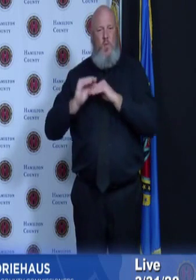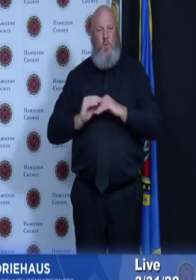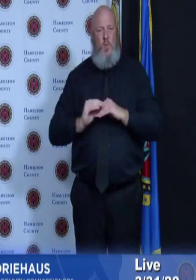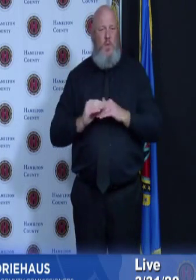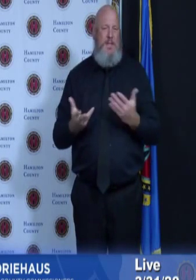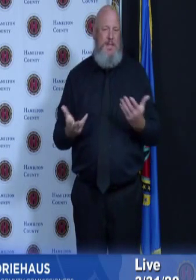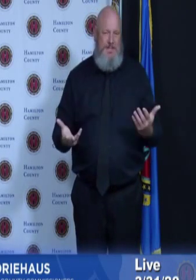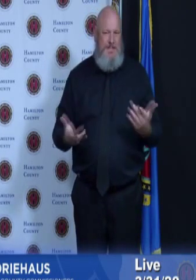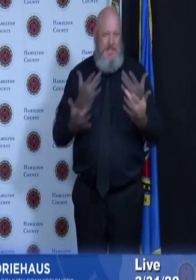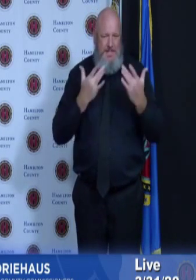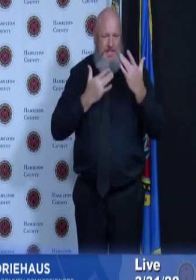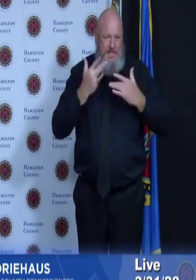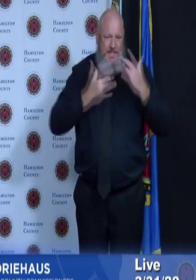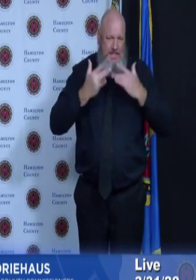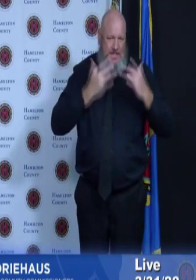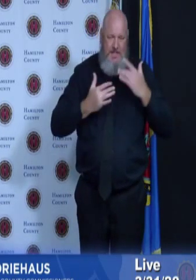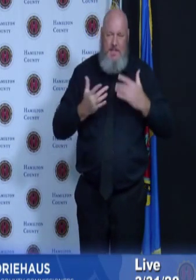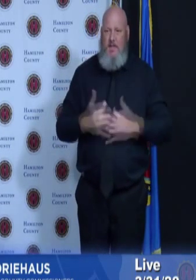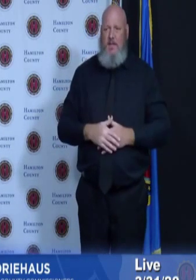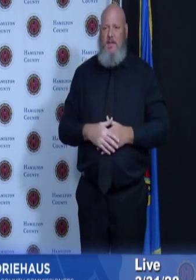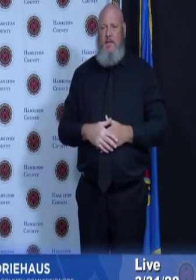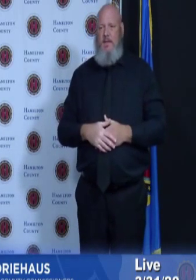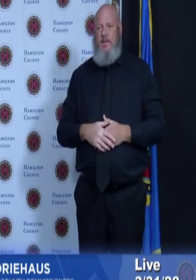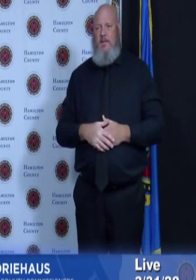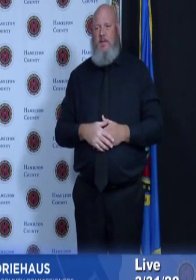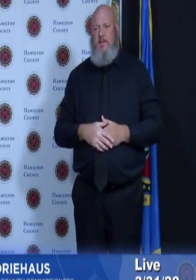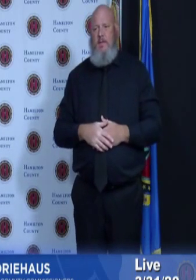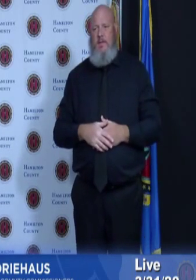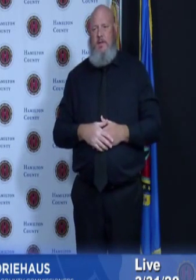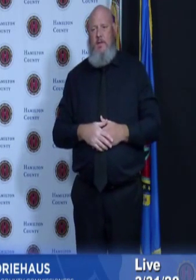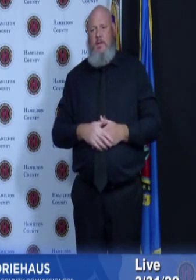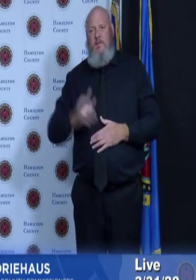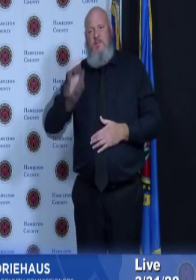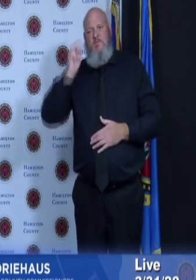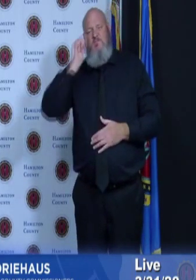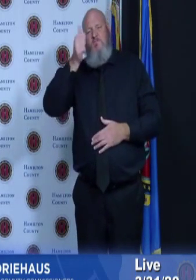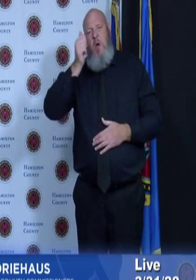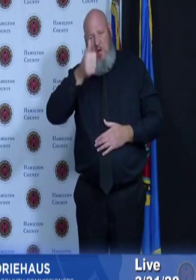tomorrow is that we for the first time in a number of years were feeling